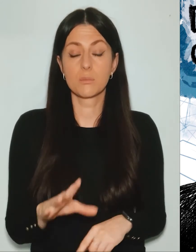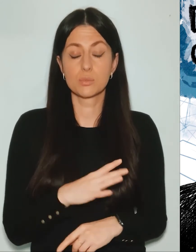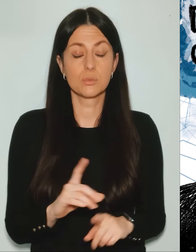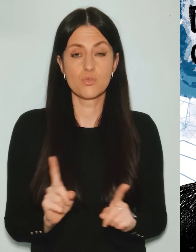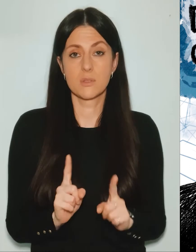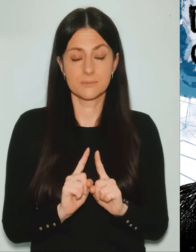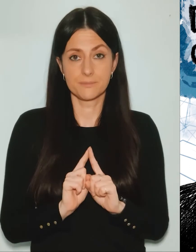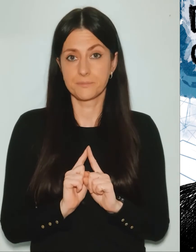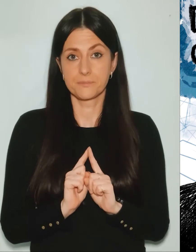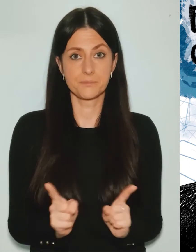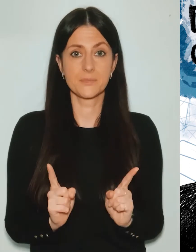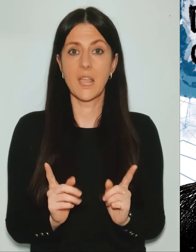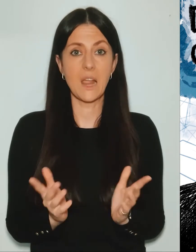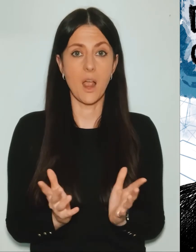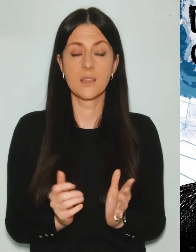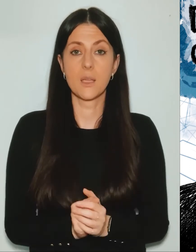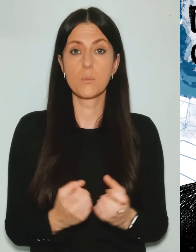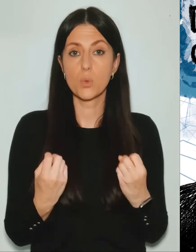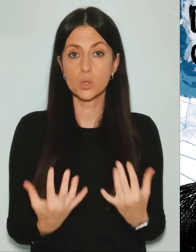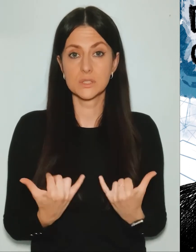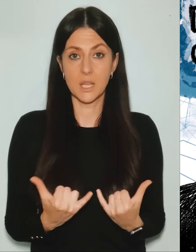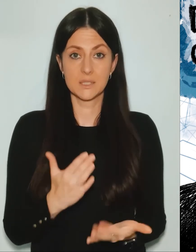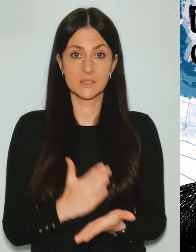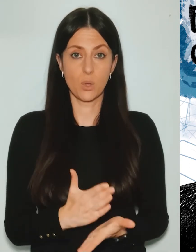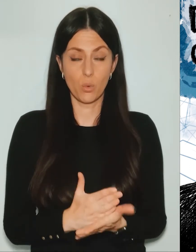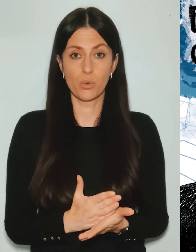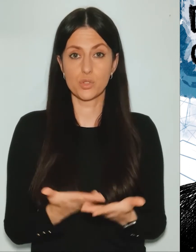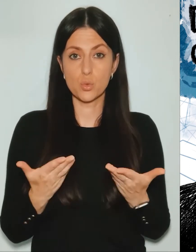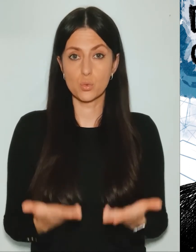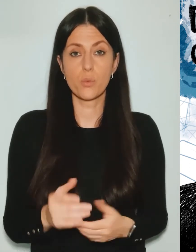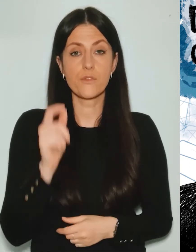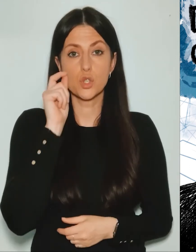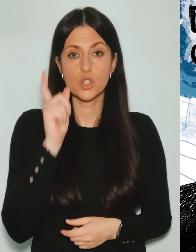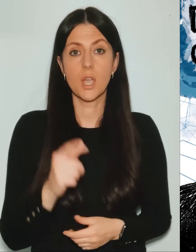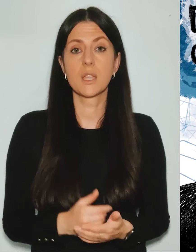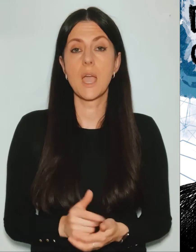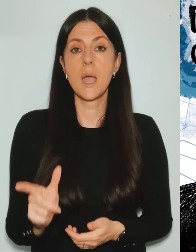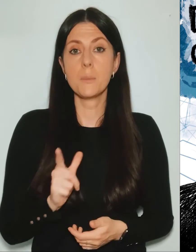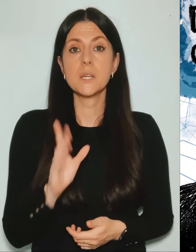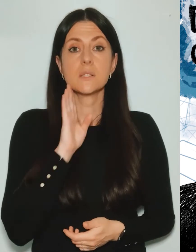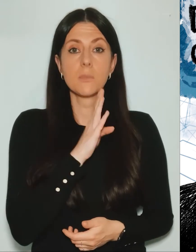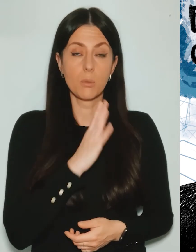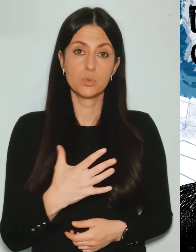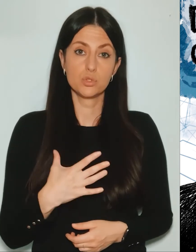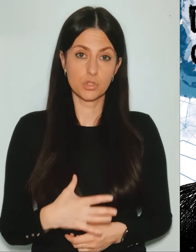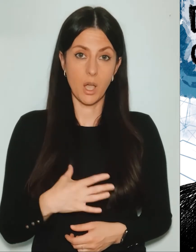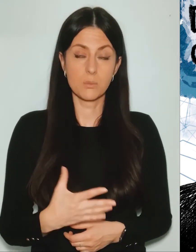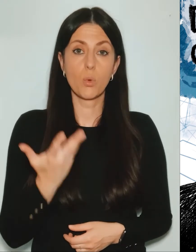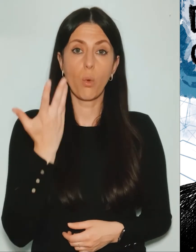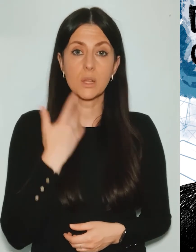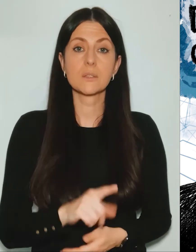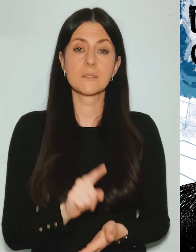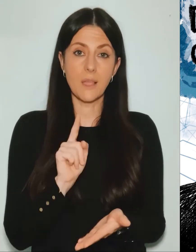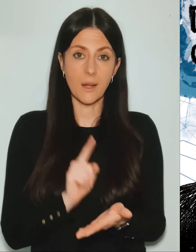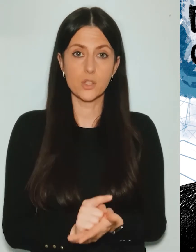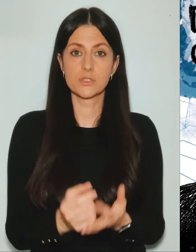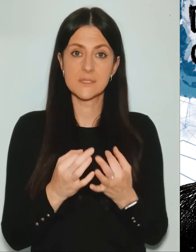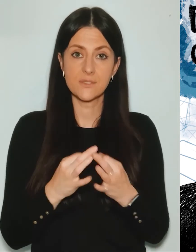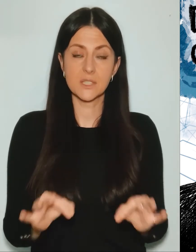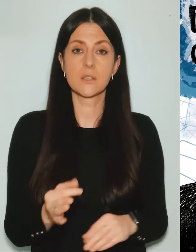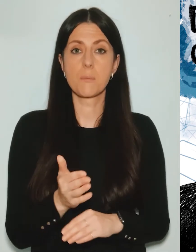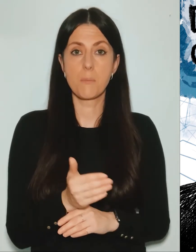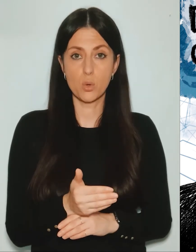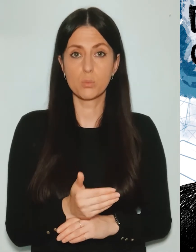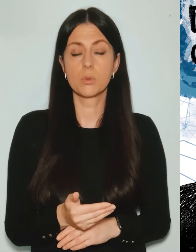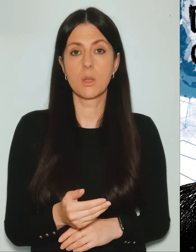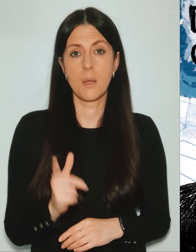Right now, being here in the Czech Republic, my mother and I are waiting for Mariupol to be finally liberated. And we want to go home.